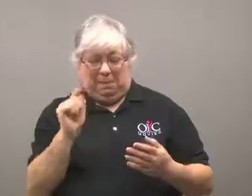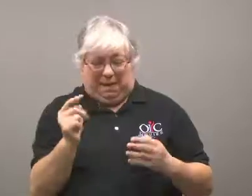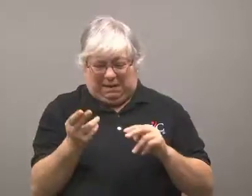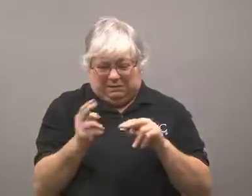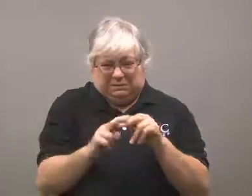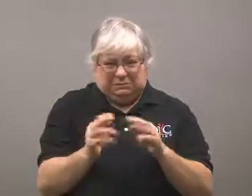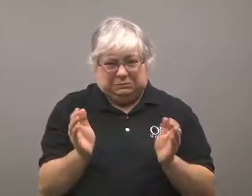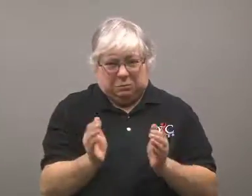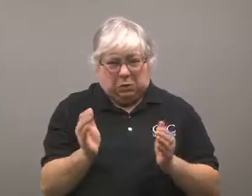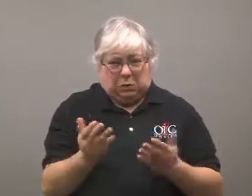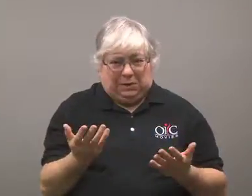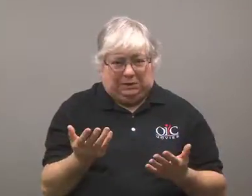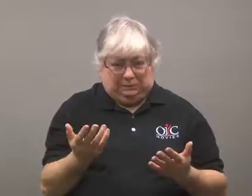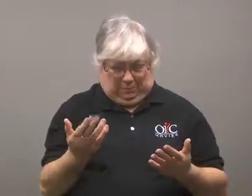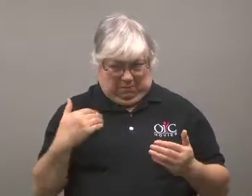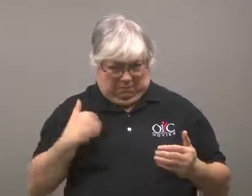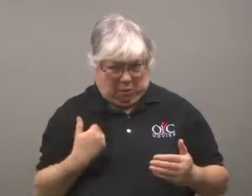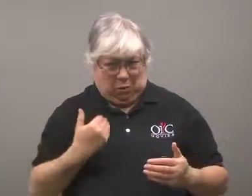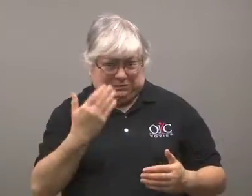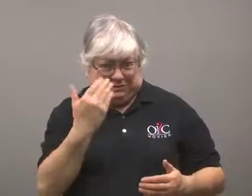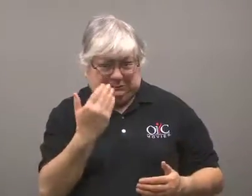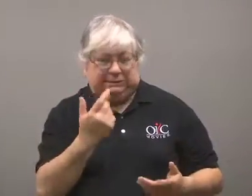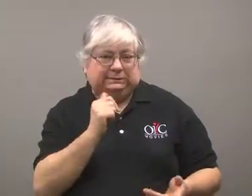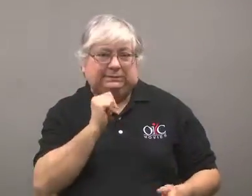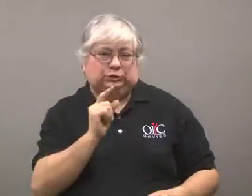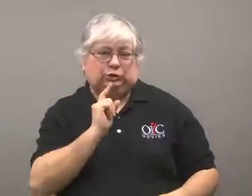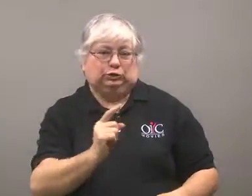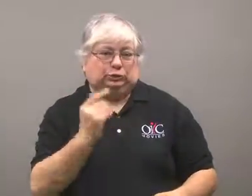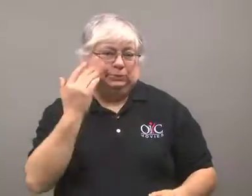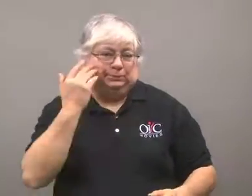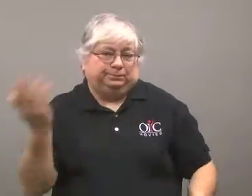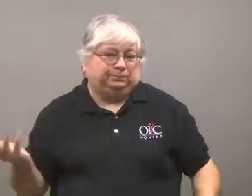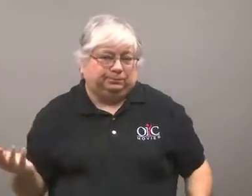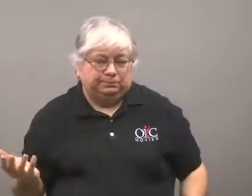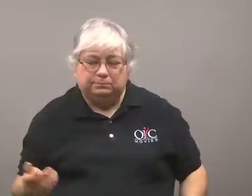That's a small increase though, and it isn't certain if it's related to sleep.